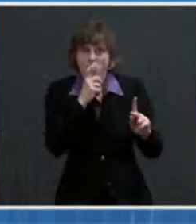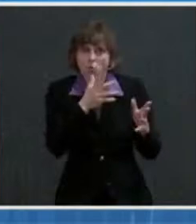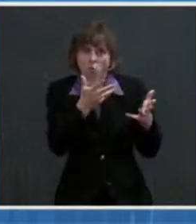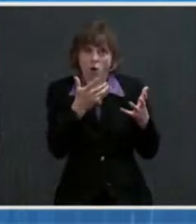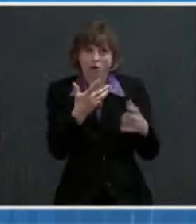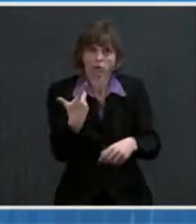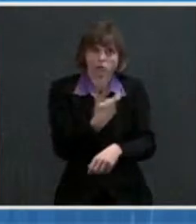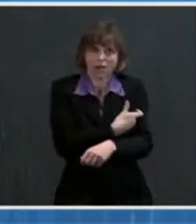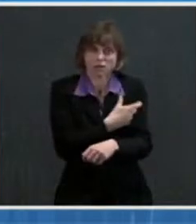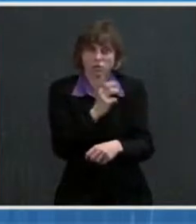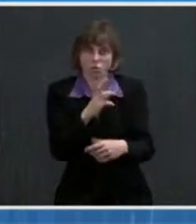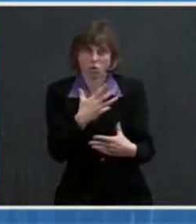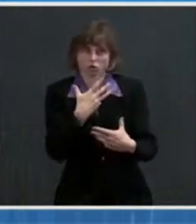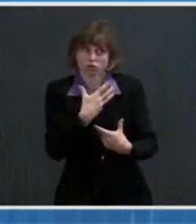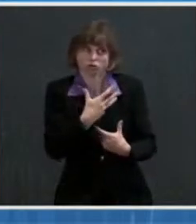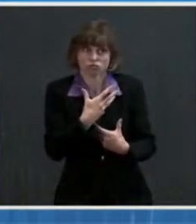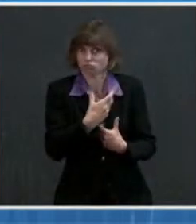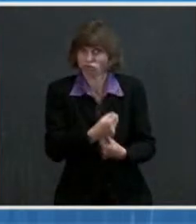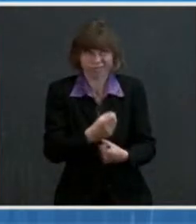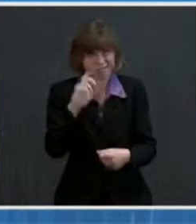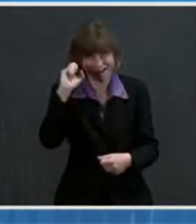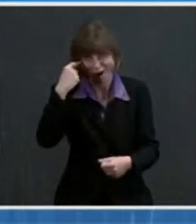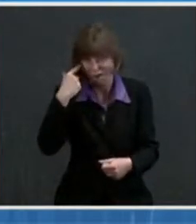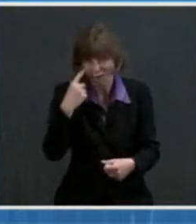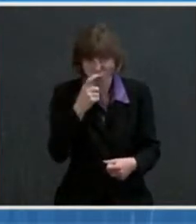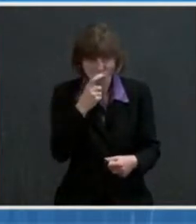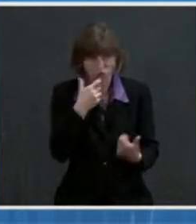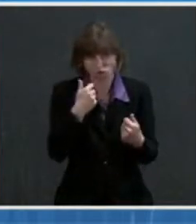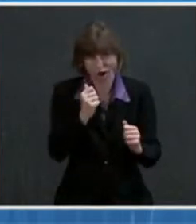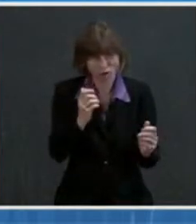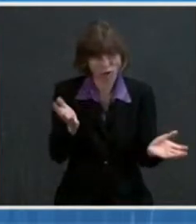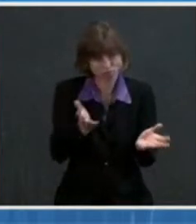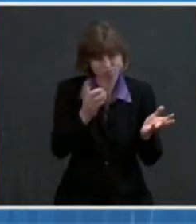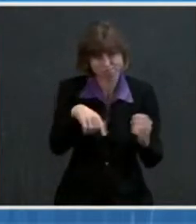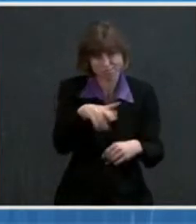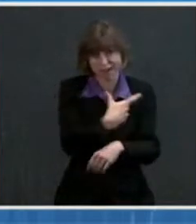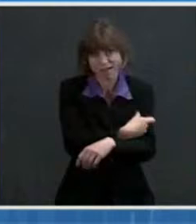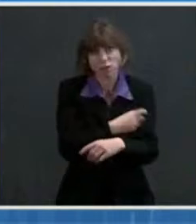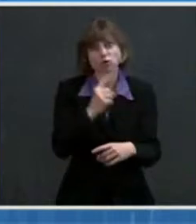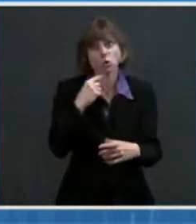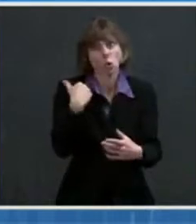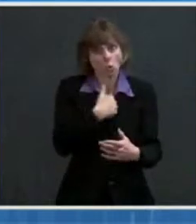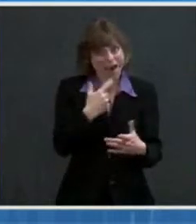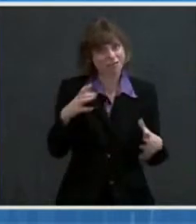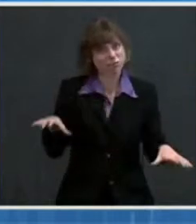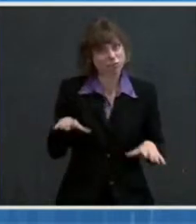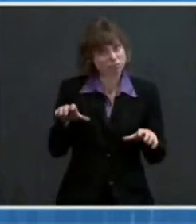AND LESS INCLINED TO TRUST THE GOVERNMENT ASKING THEM TO GET